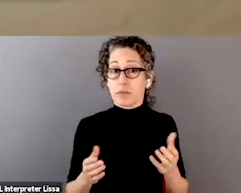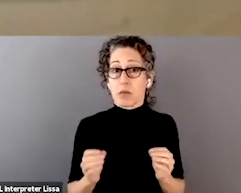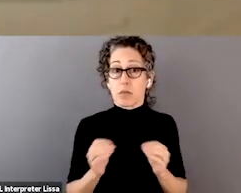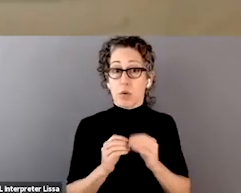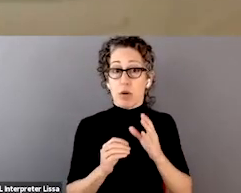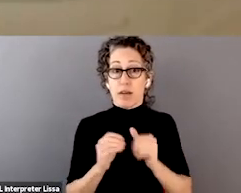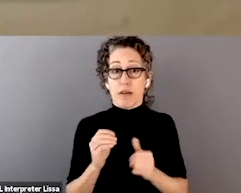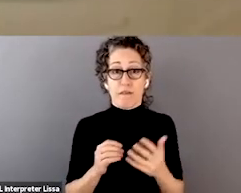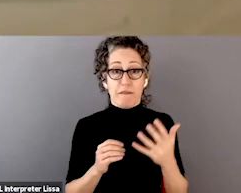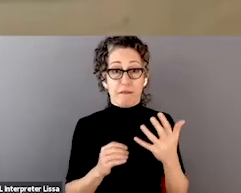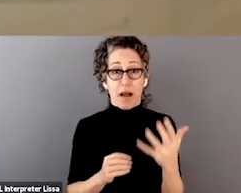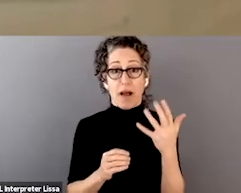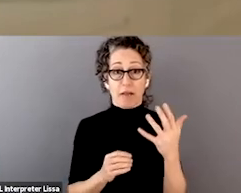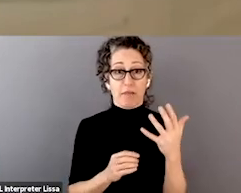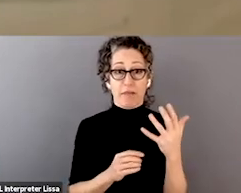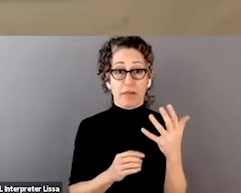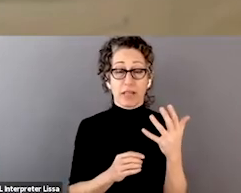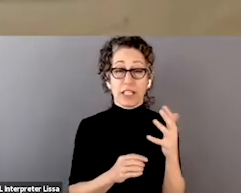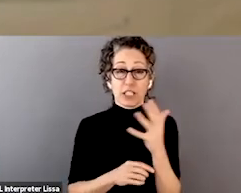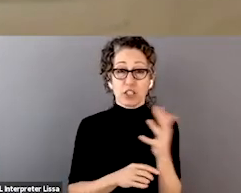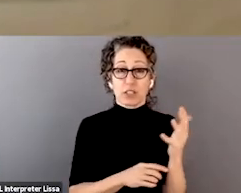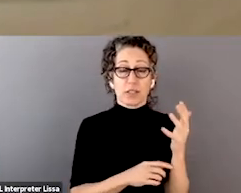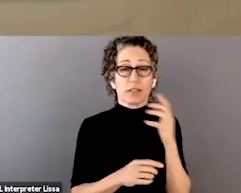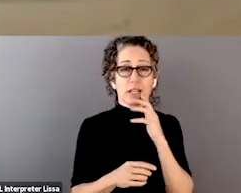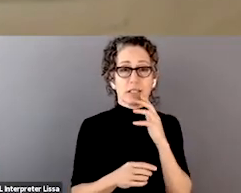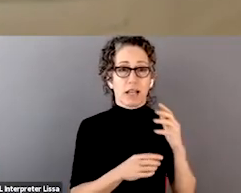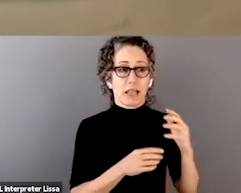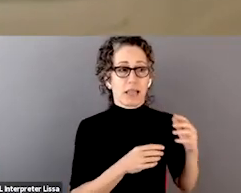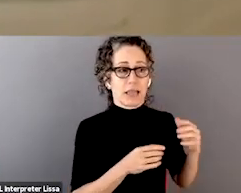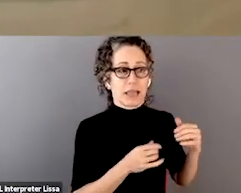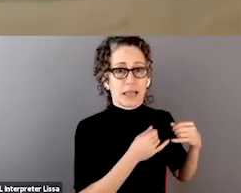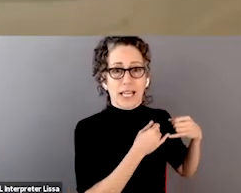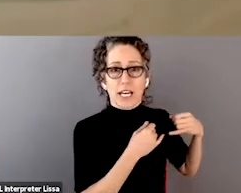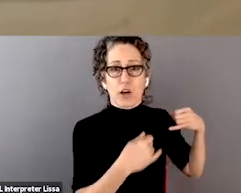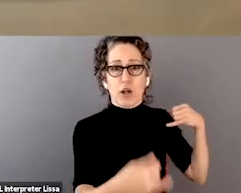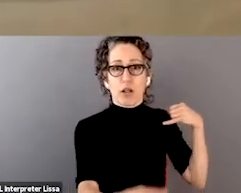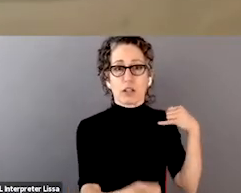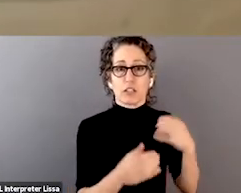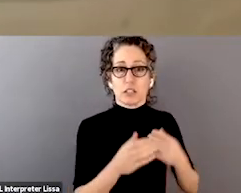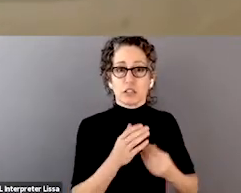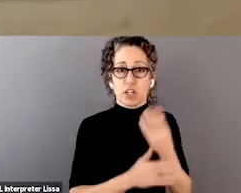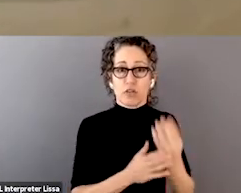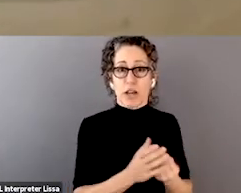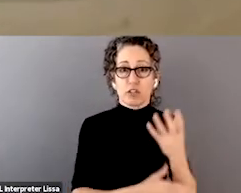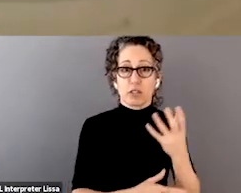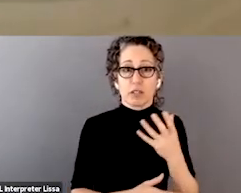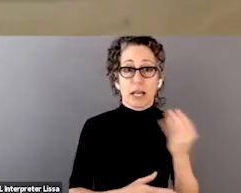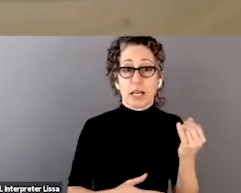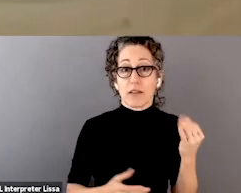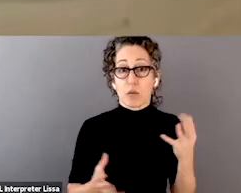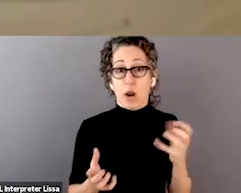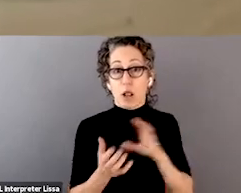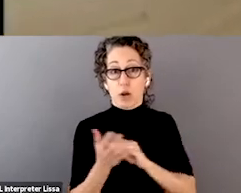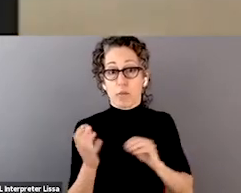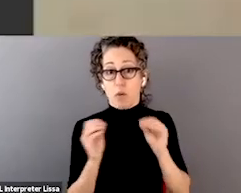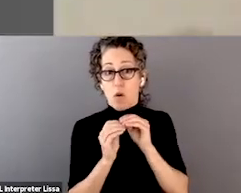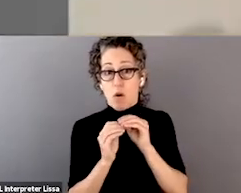to eight generations and fourth cousin distance. And if you'd like to learn more, please do let me know. And I'll be happy to take your questions.